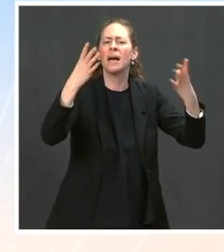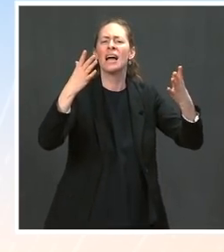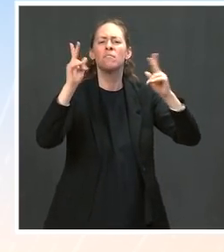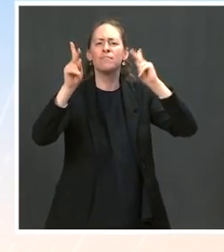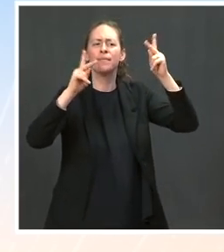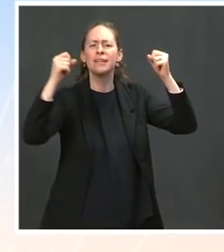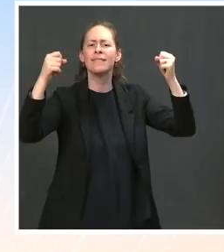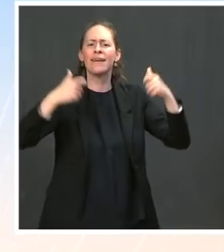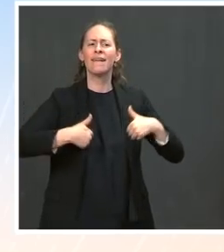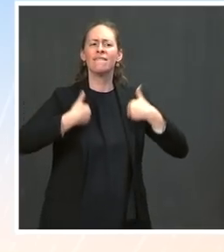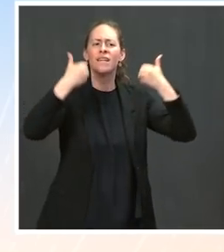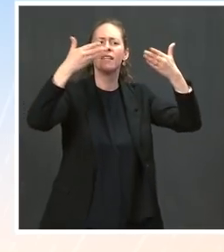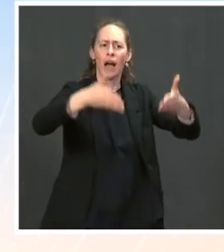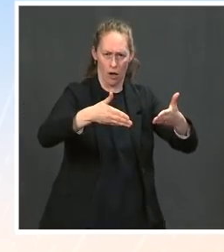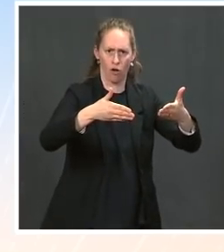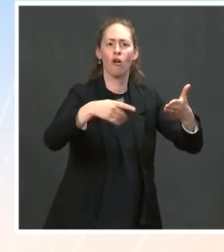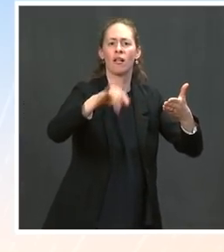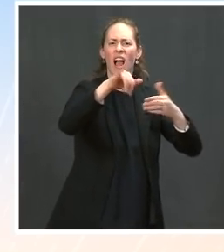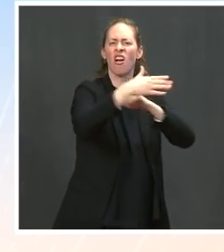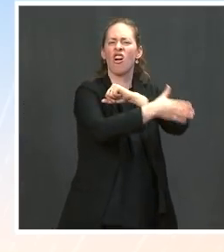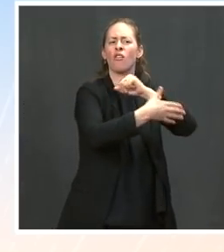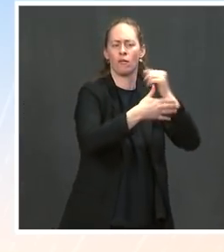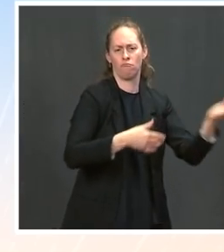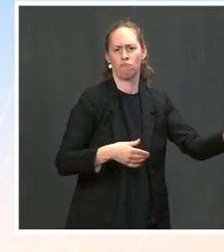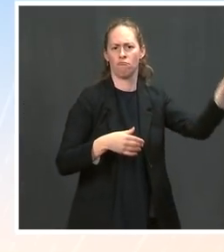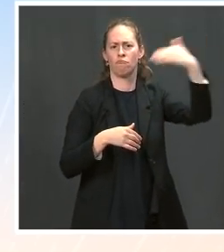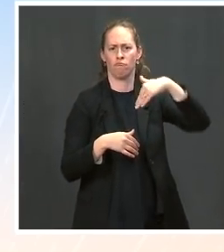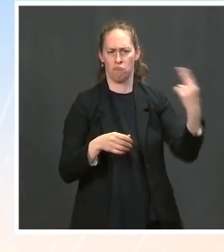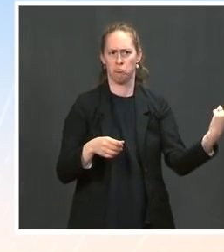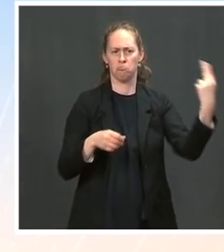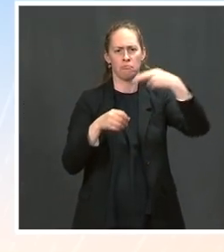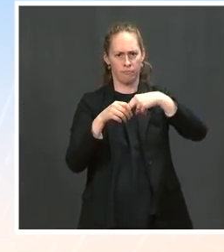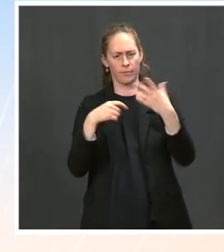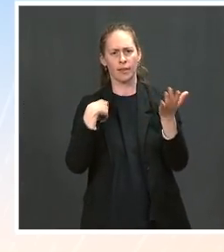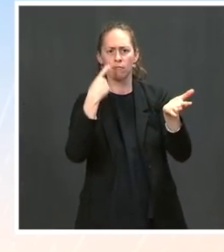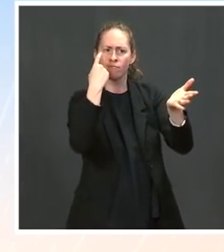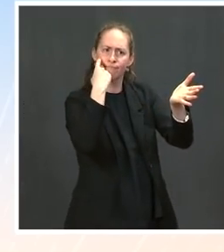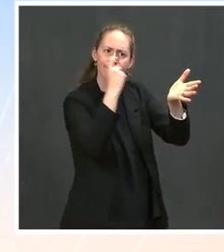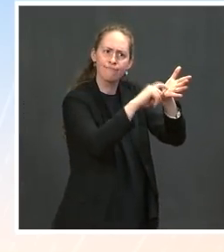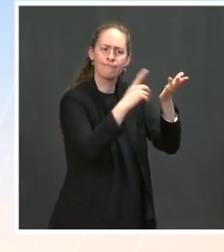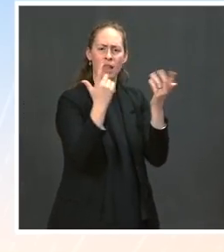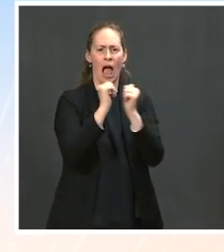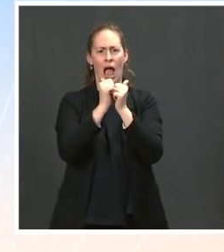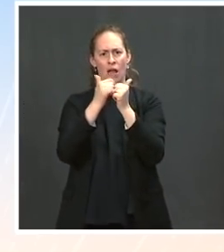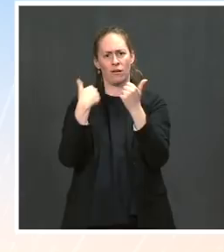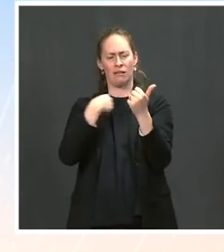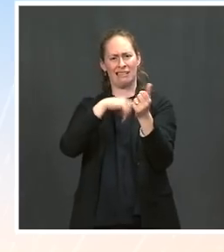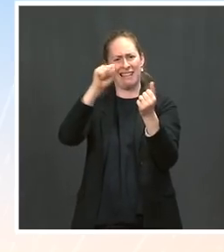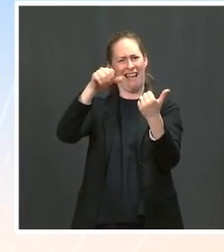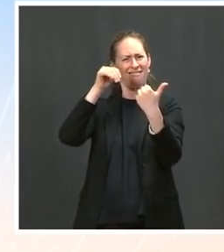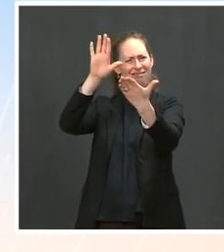And it just sends a message about the recognition that addressing climate is -- addressing the climate crisis is something that,